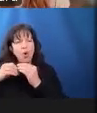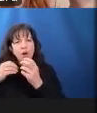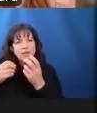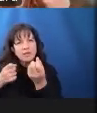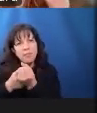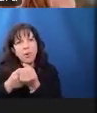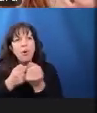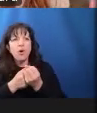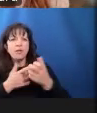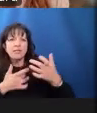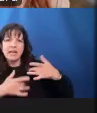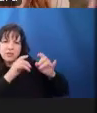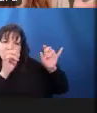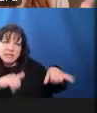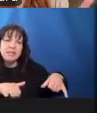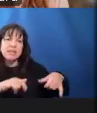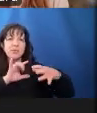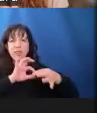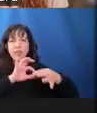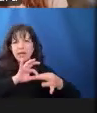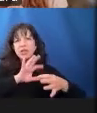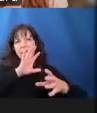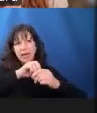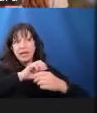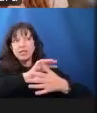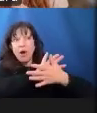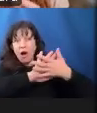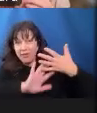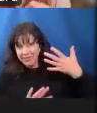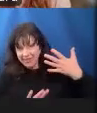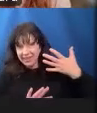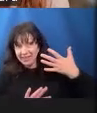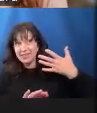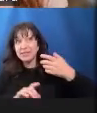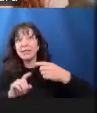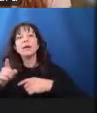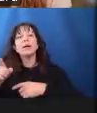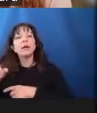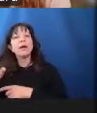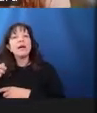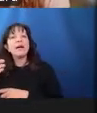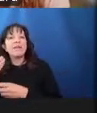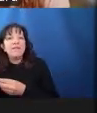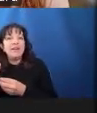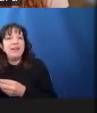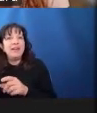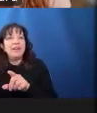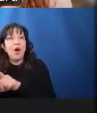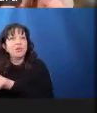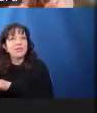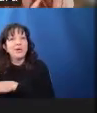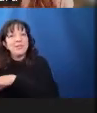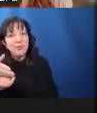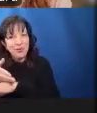support their relationship, I support their engagement, you would be surprised how much feeding also improves, and if it